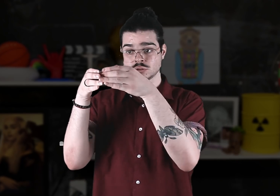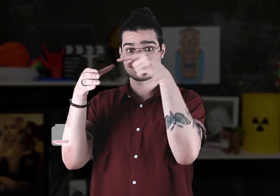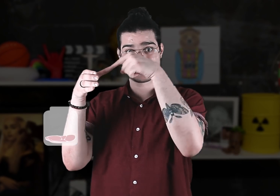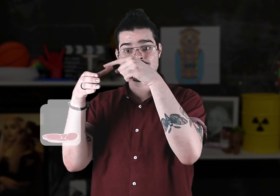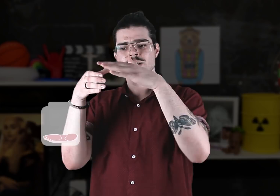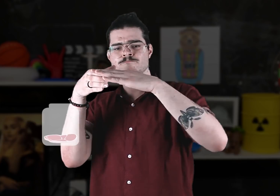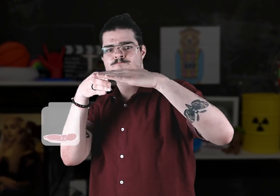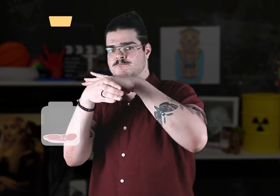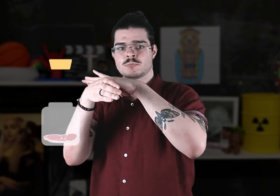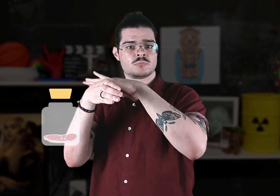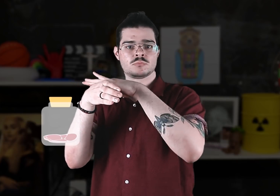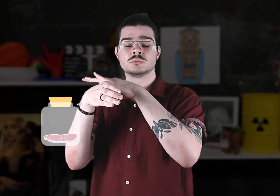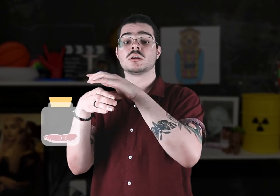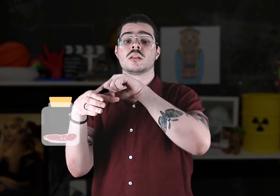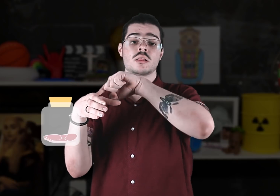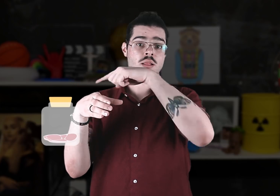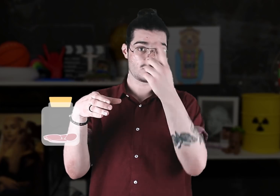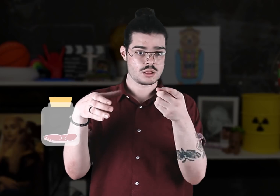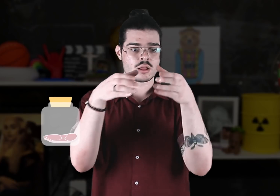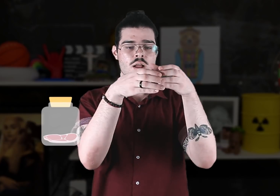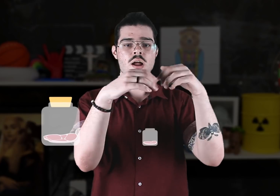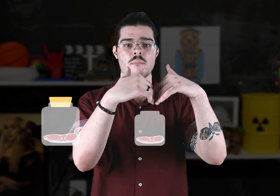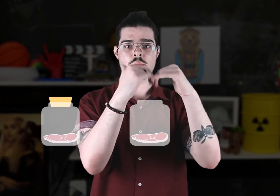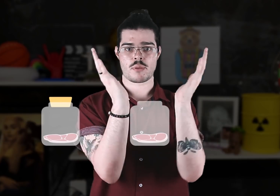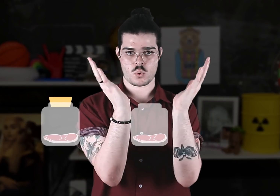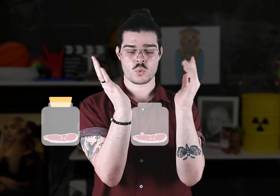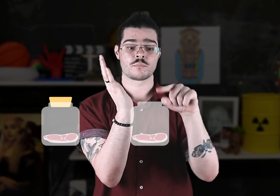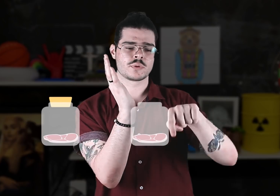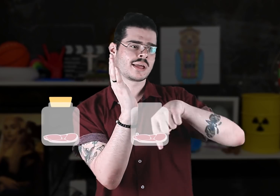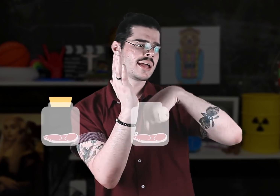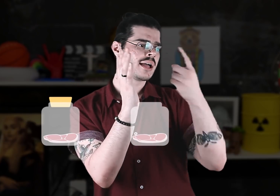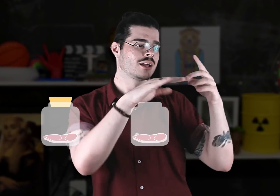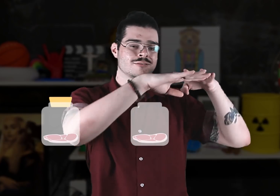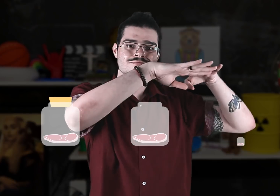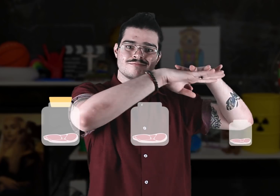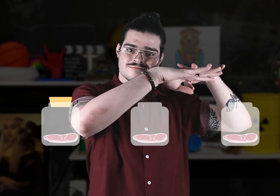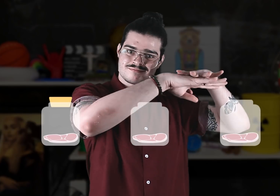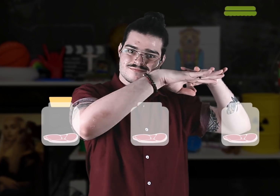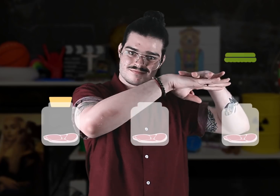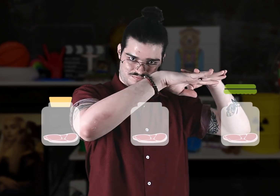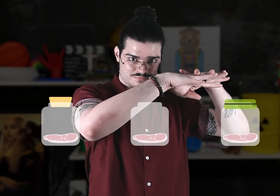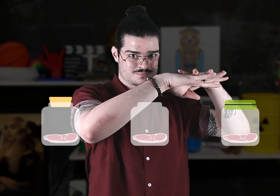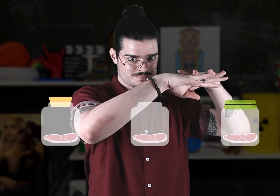closed, open and closed with gauze.